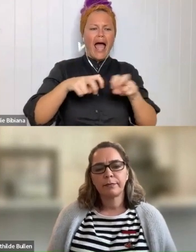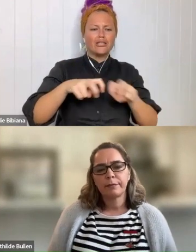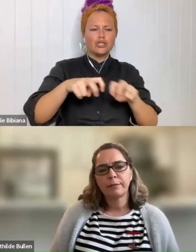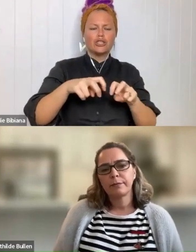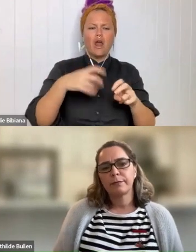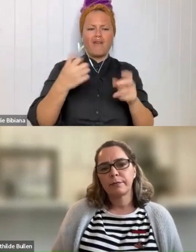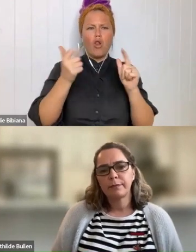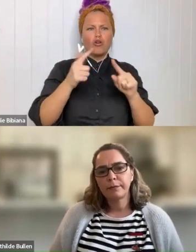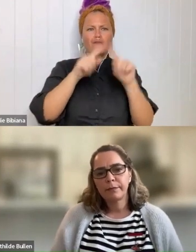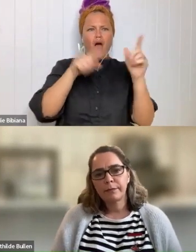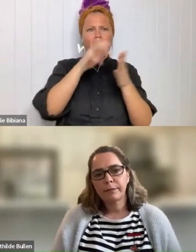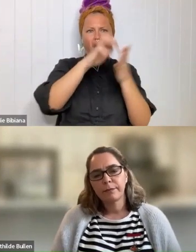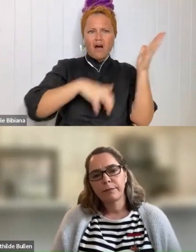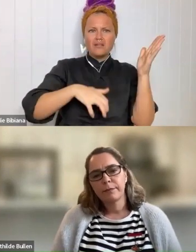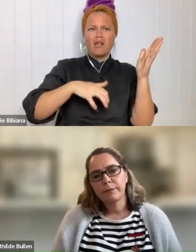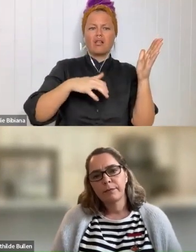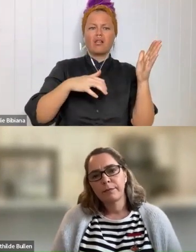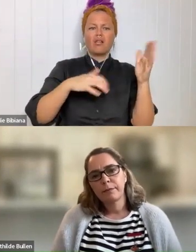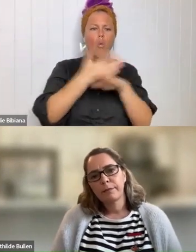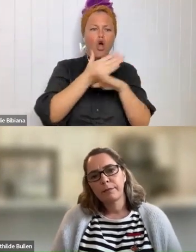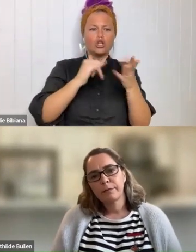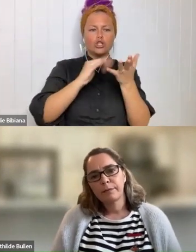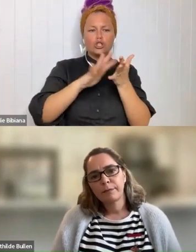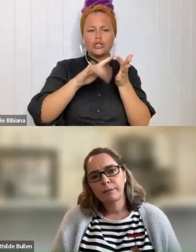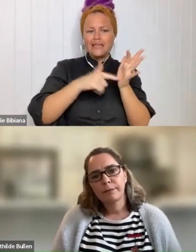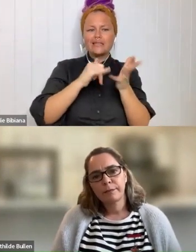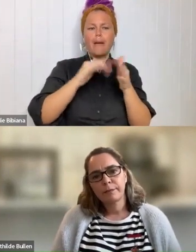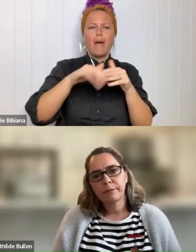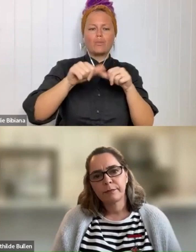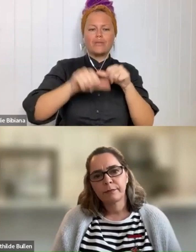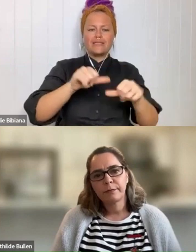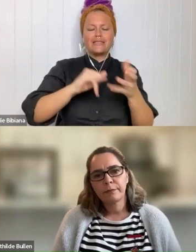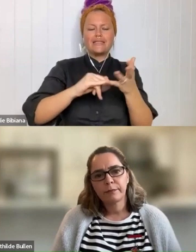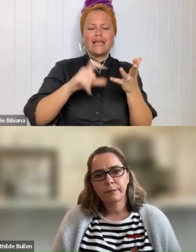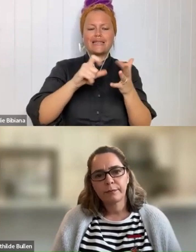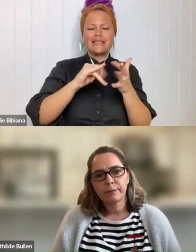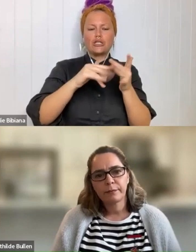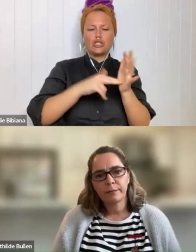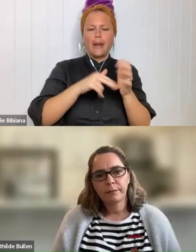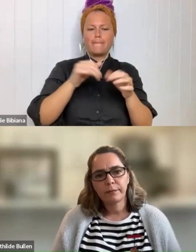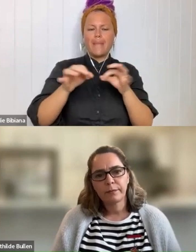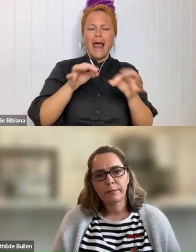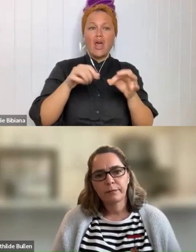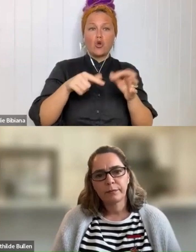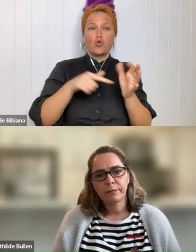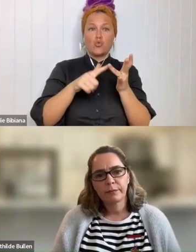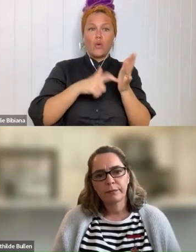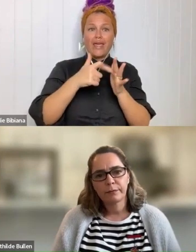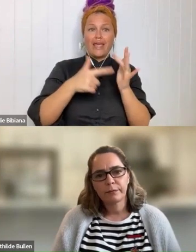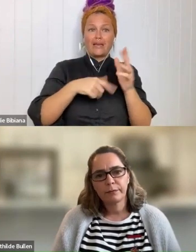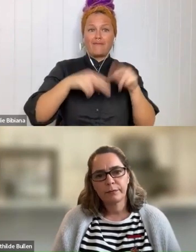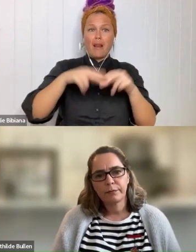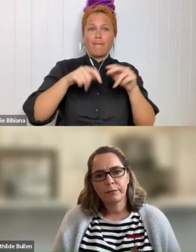worksheets, about succession planning, and that a toolkit was developed by Diversity Arts Australia and the British